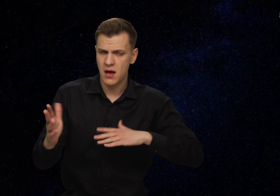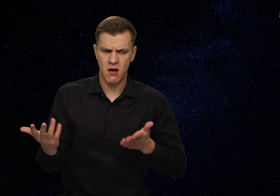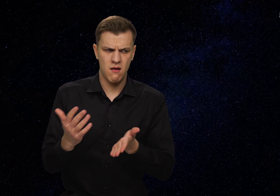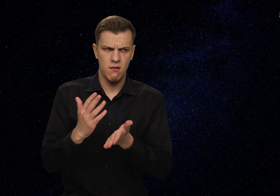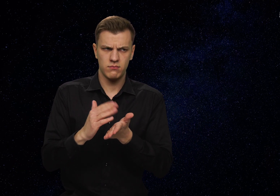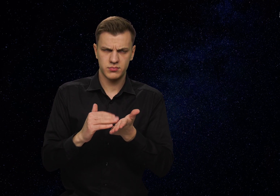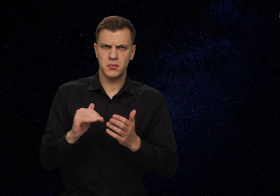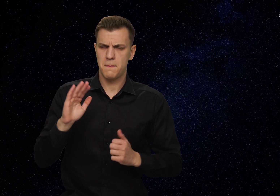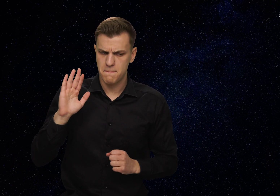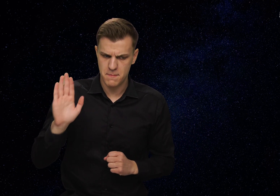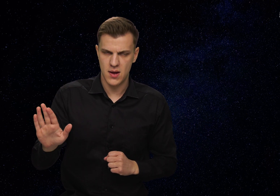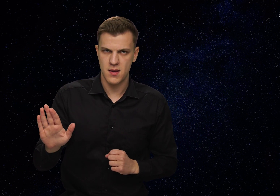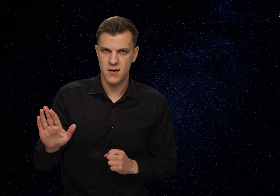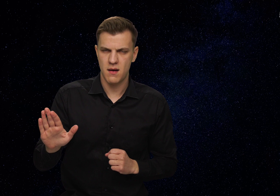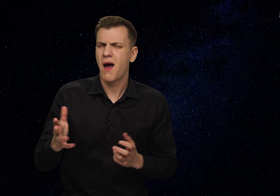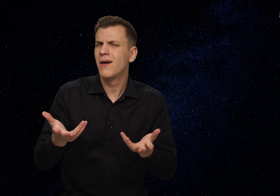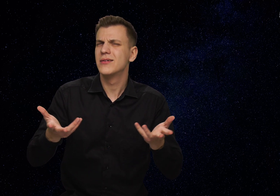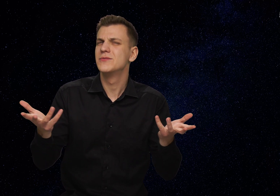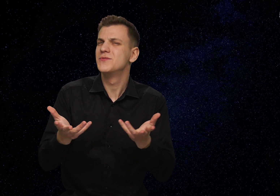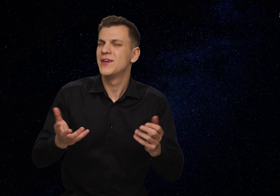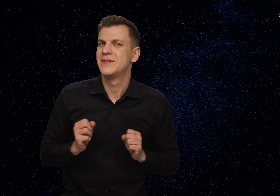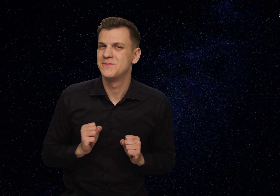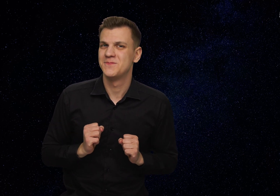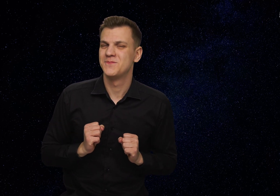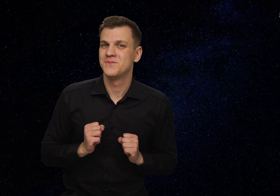And if so, where?